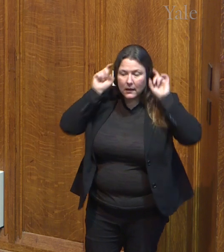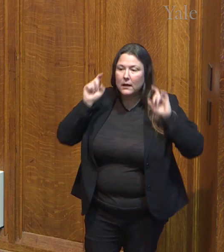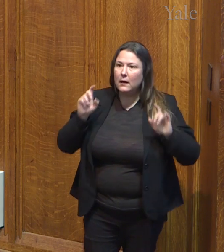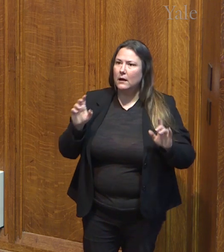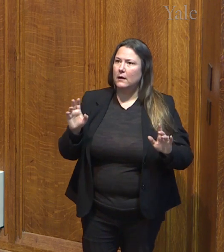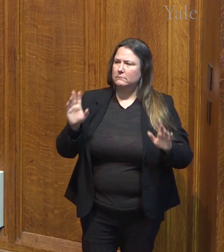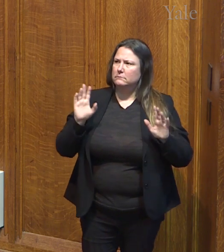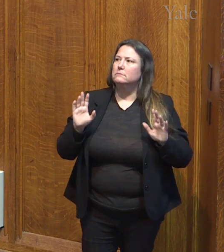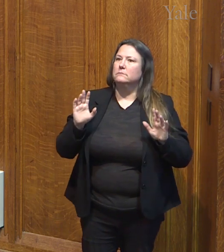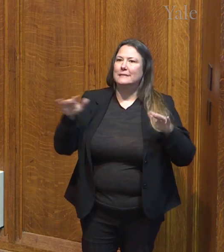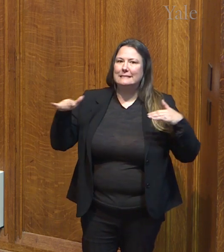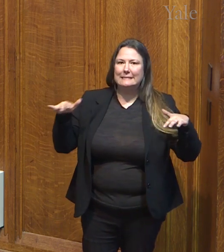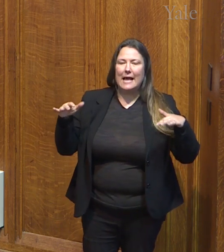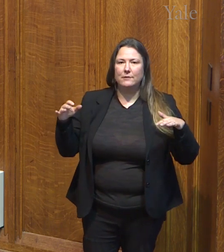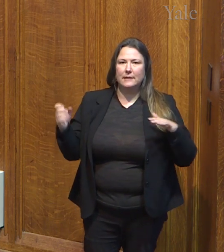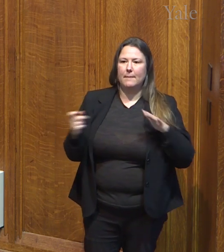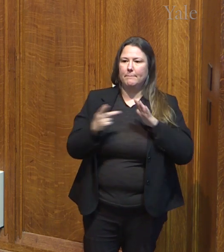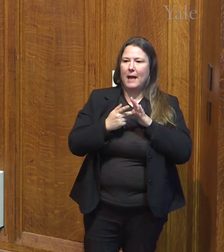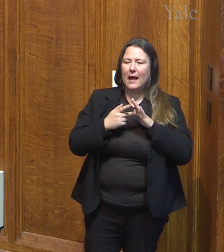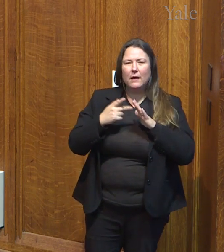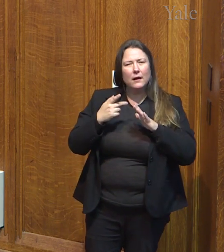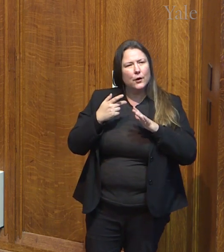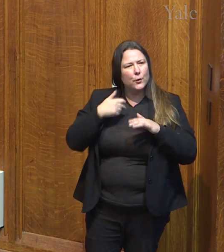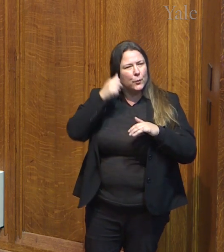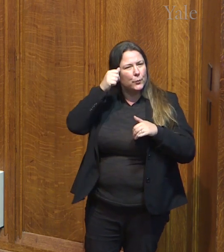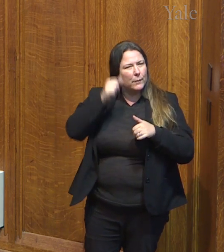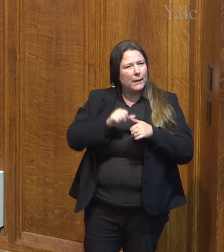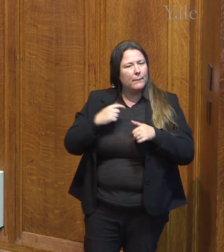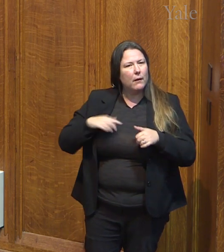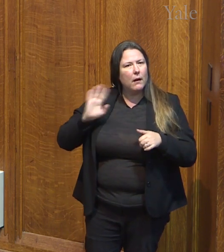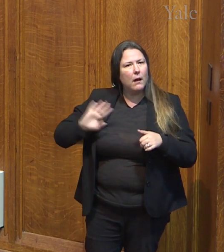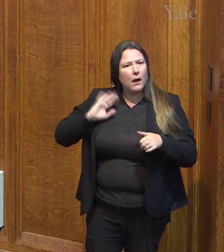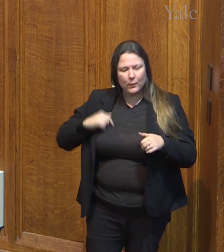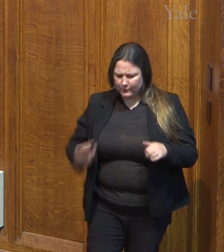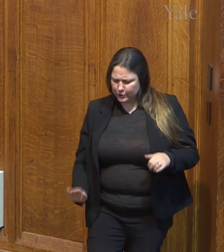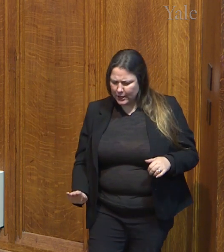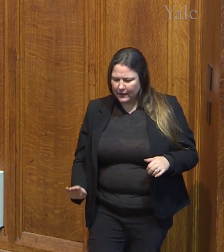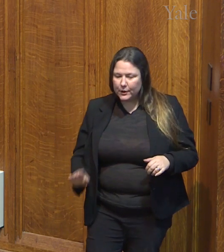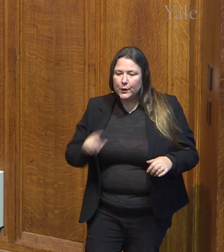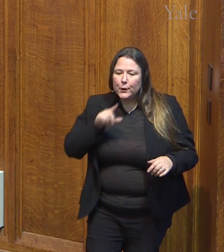the sounds of childhood. Crickets, birds, not seagulls which I've always heard